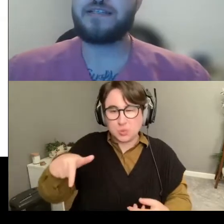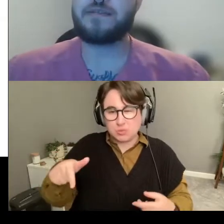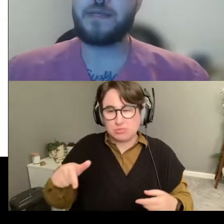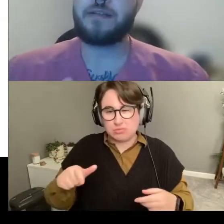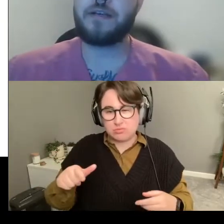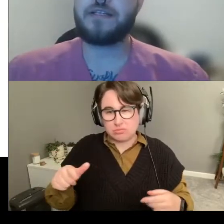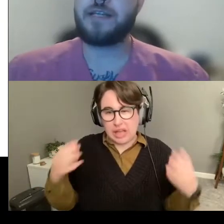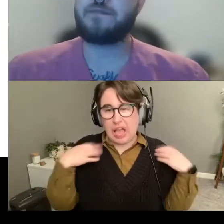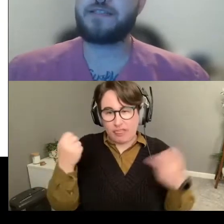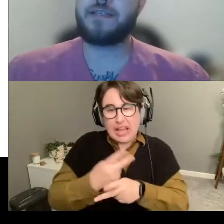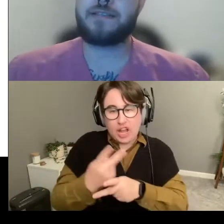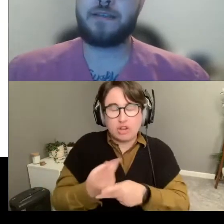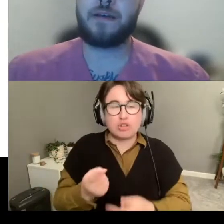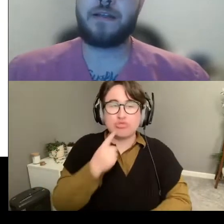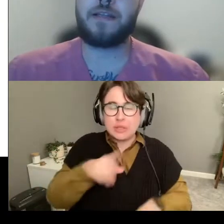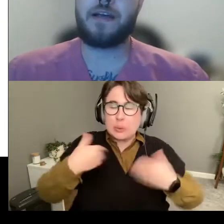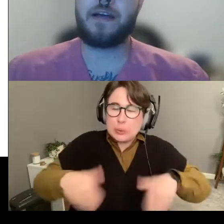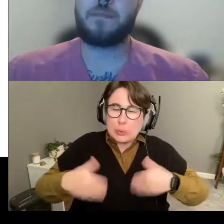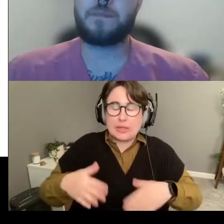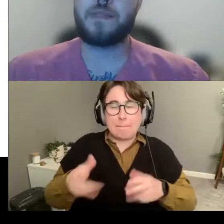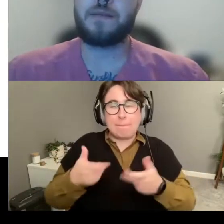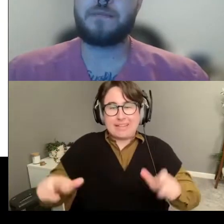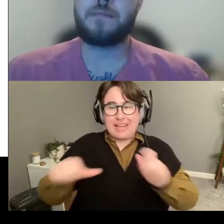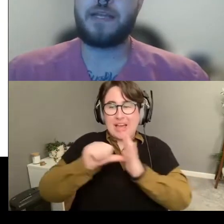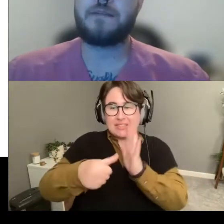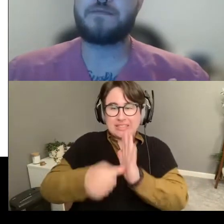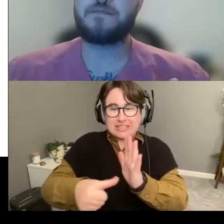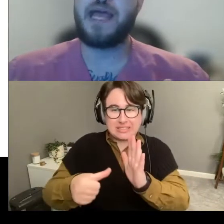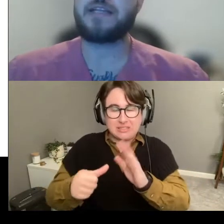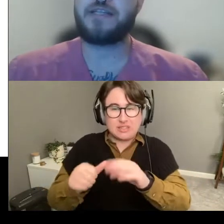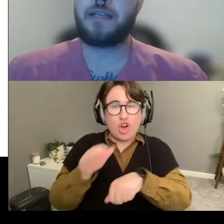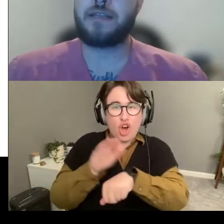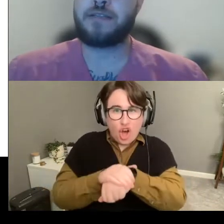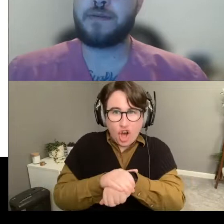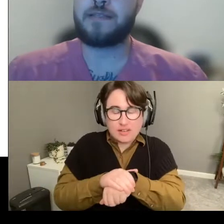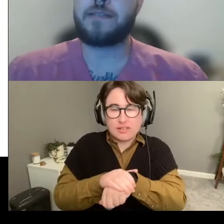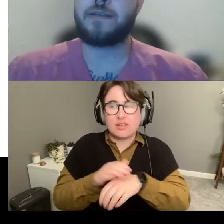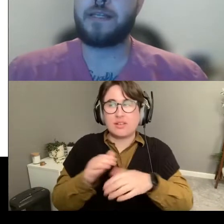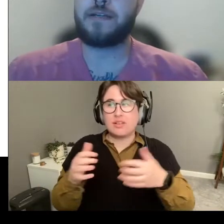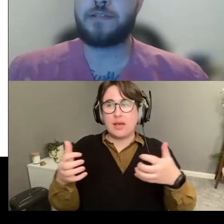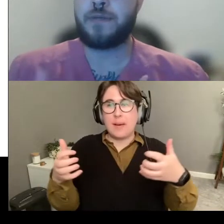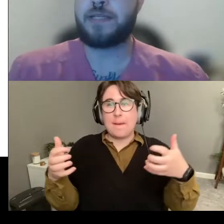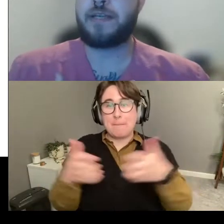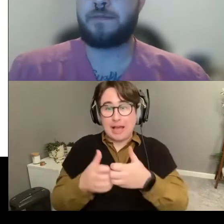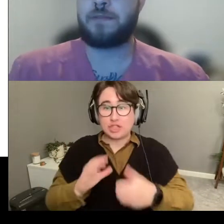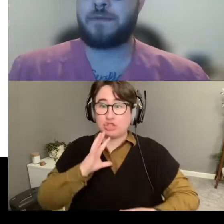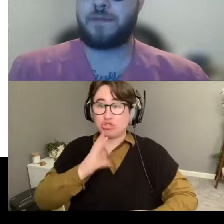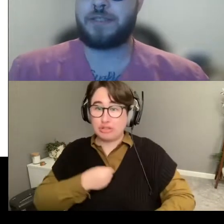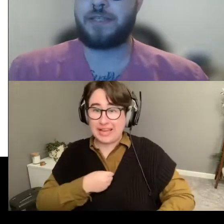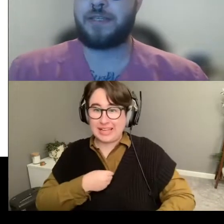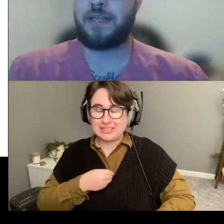is there's been a large emphasis on kind of matching trans healthcare to HIV prevention,